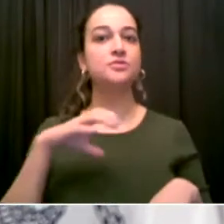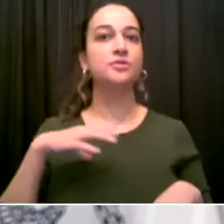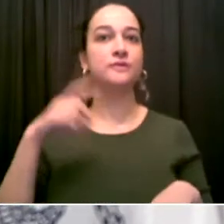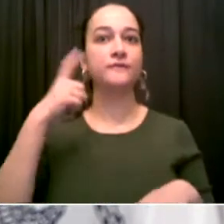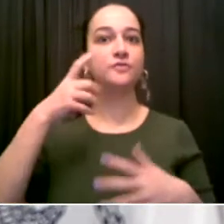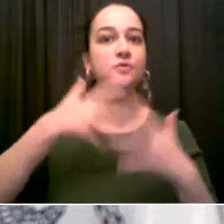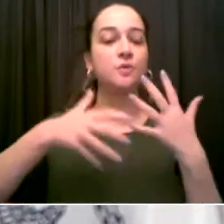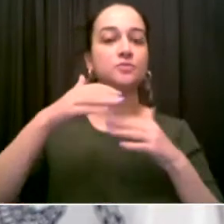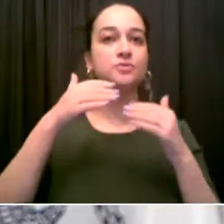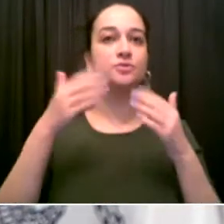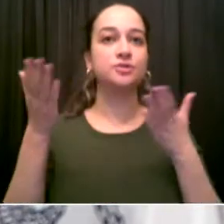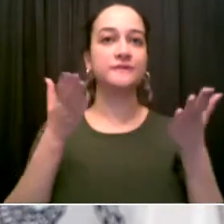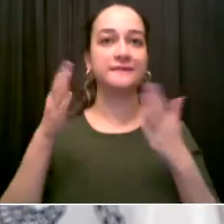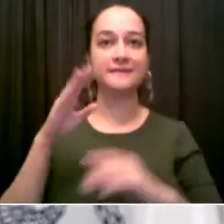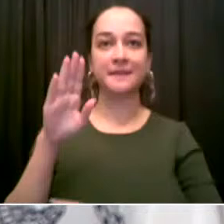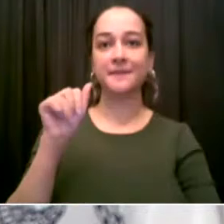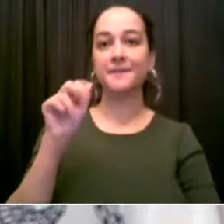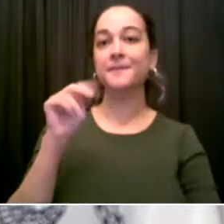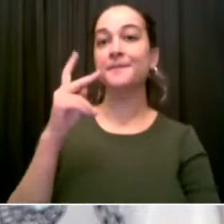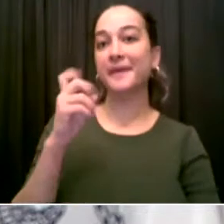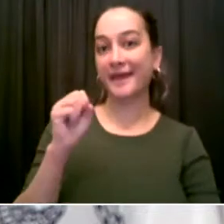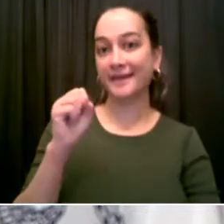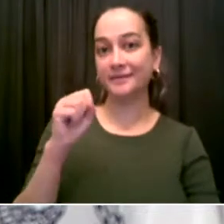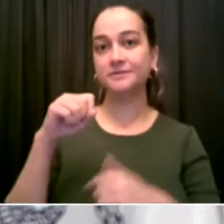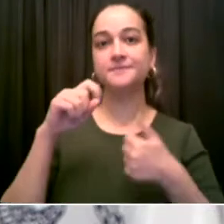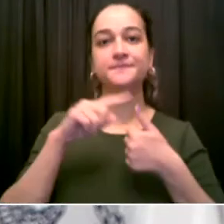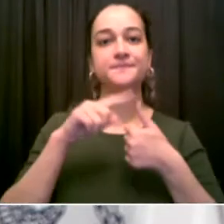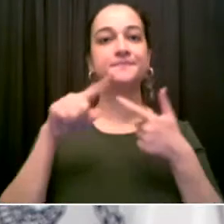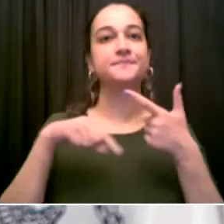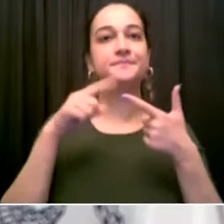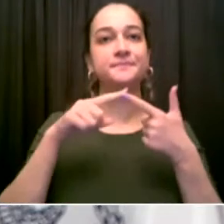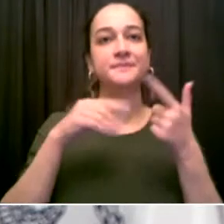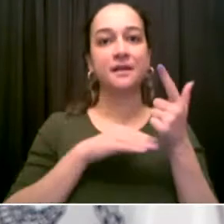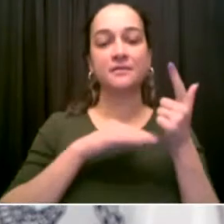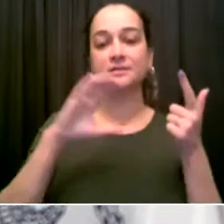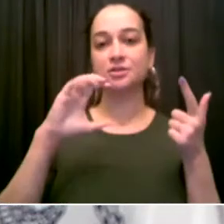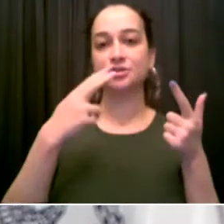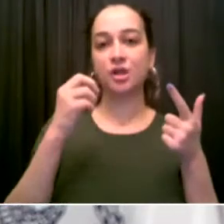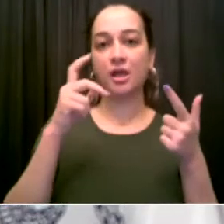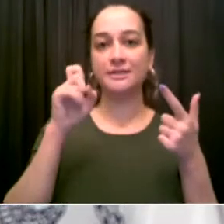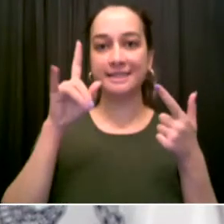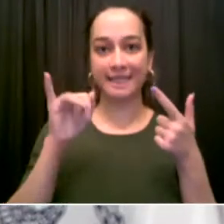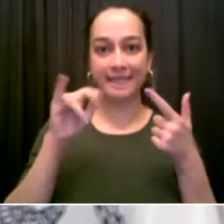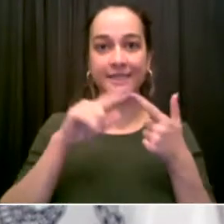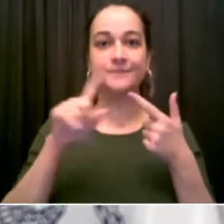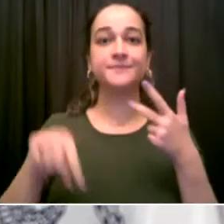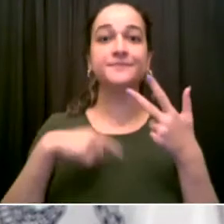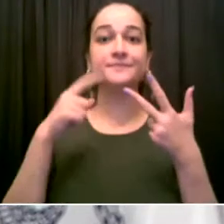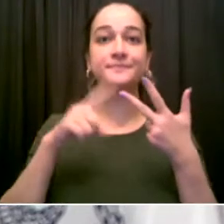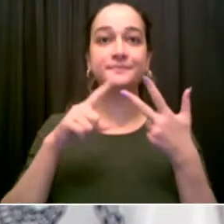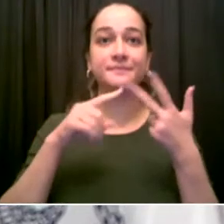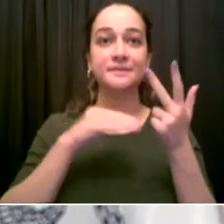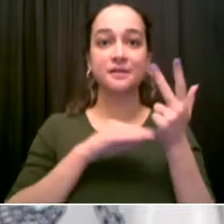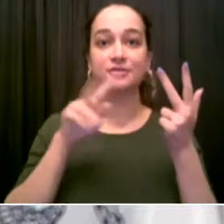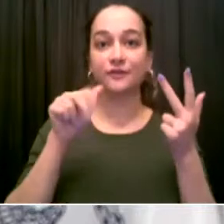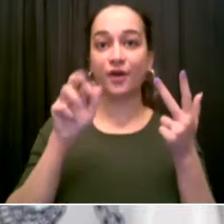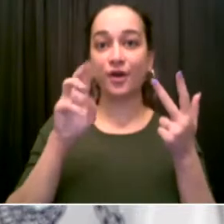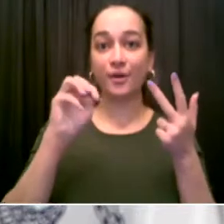GOOD MNORING.